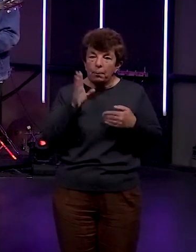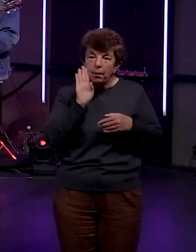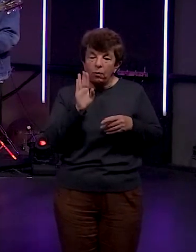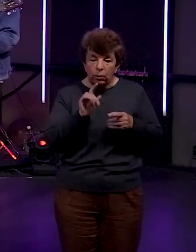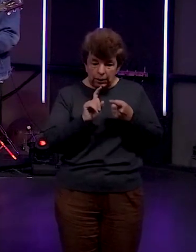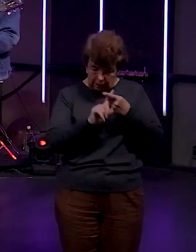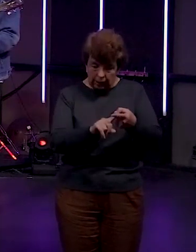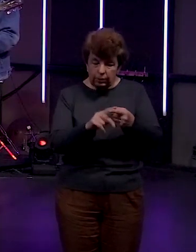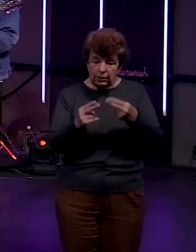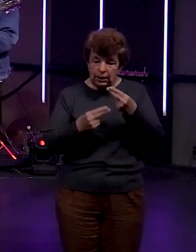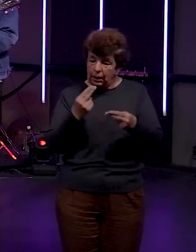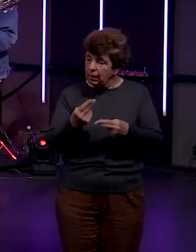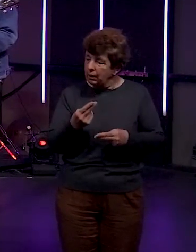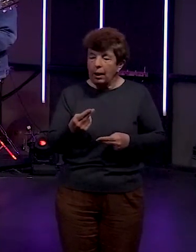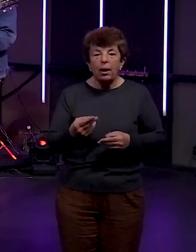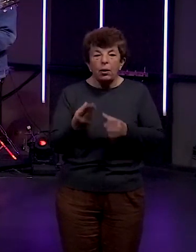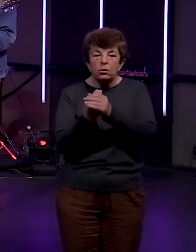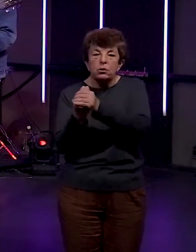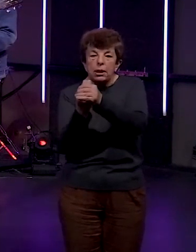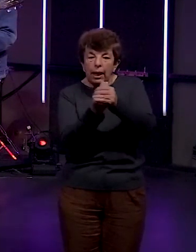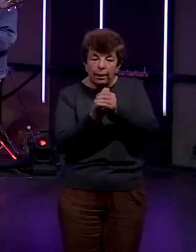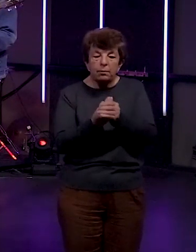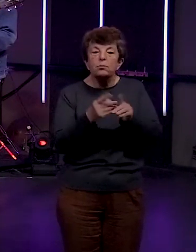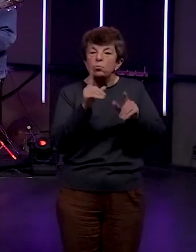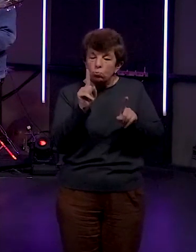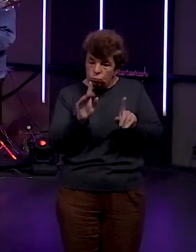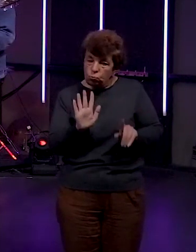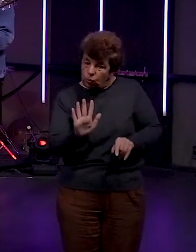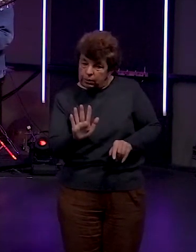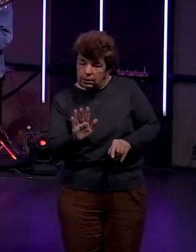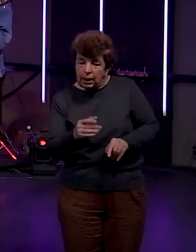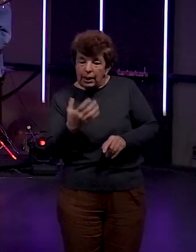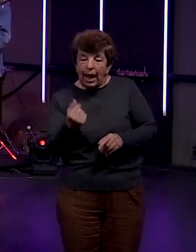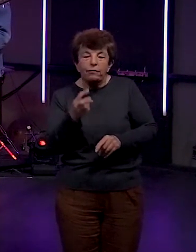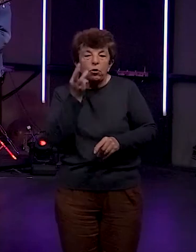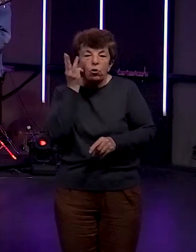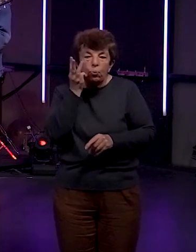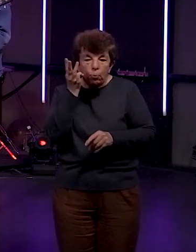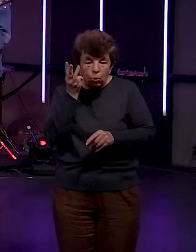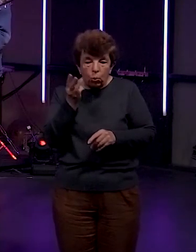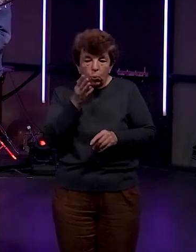singing is just gather and pause for a moment around the communion table.